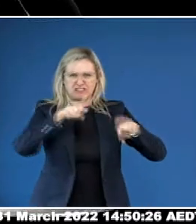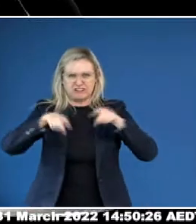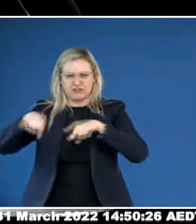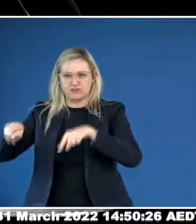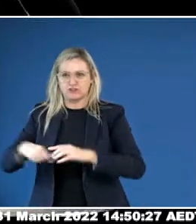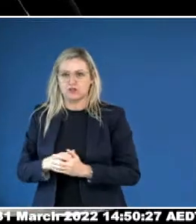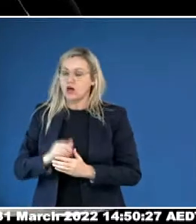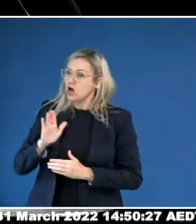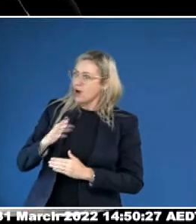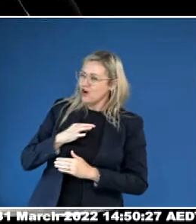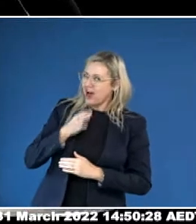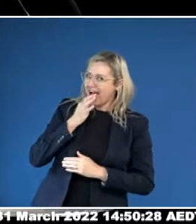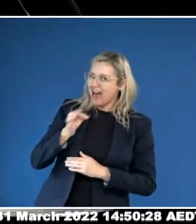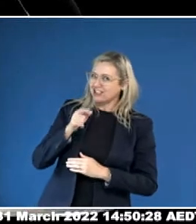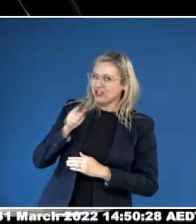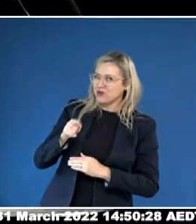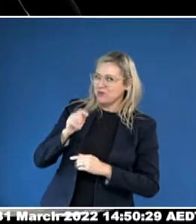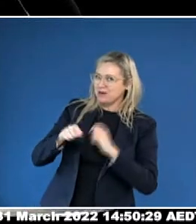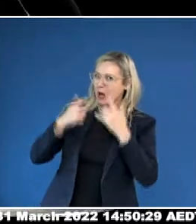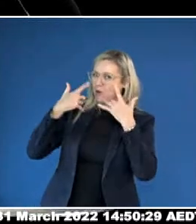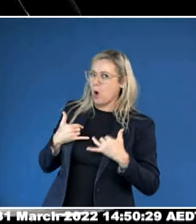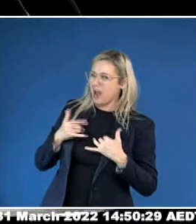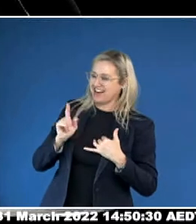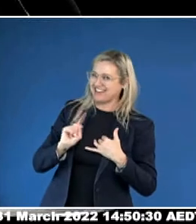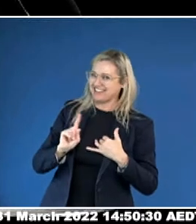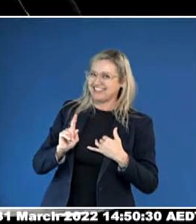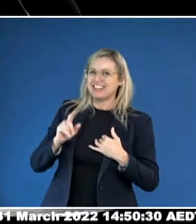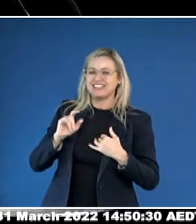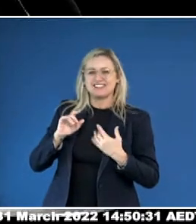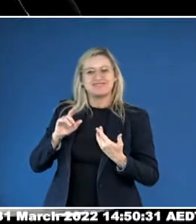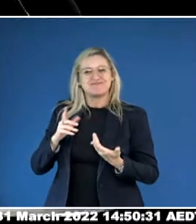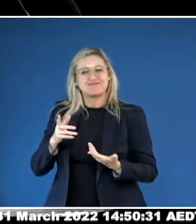date with yours MS EASTMAN: I'm not asking you to be a lawyer. Thank you. MS EASTMAN: It's just really the importance of the protection.